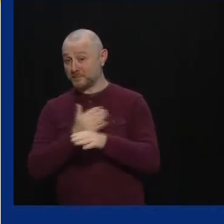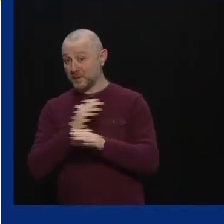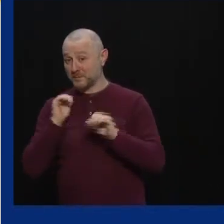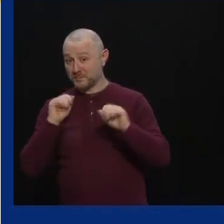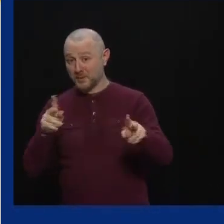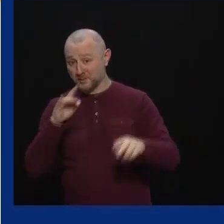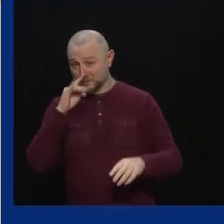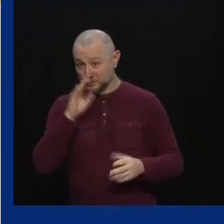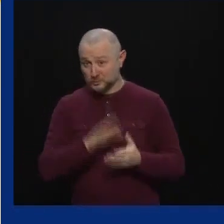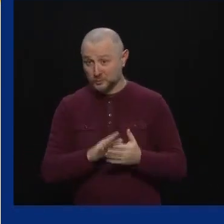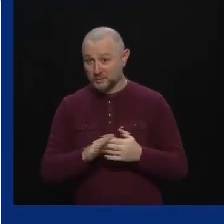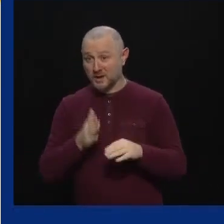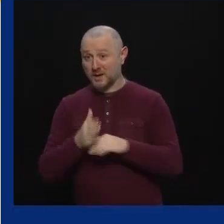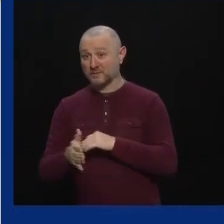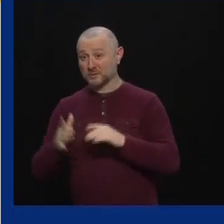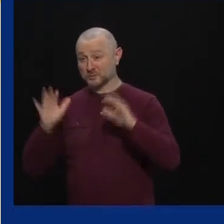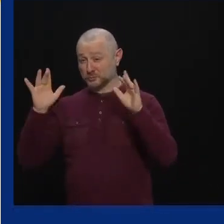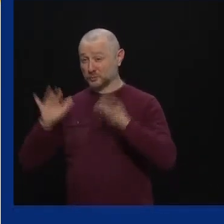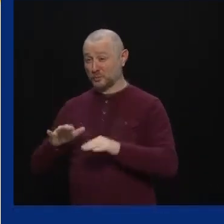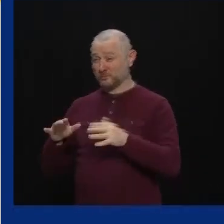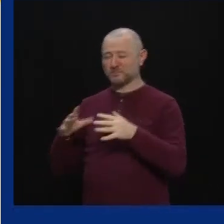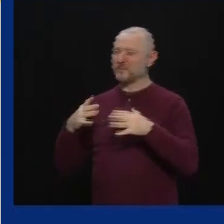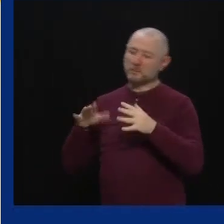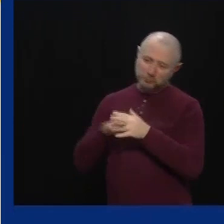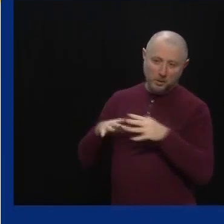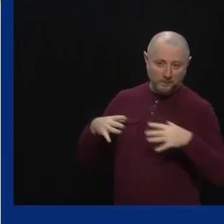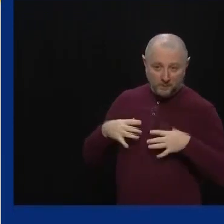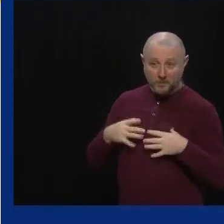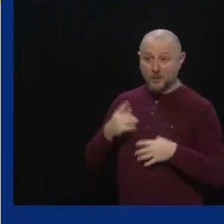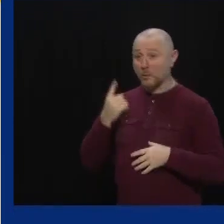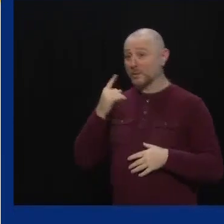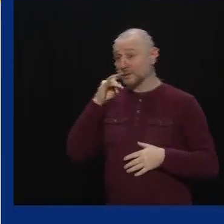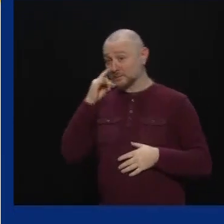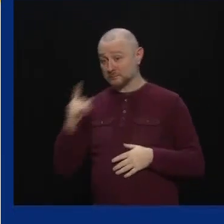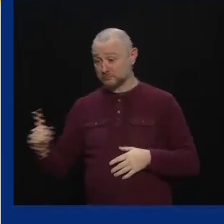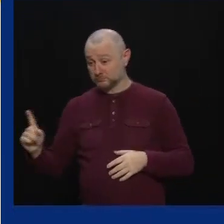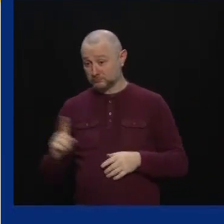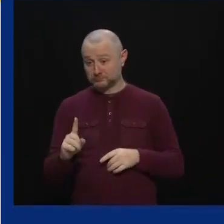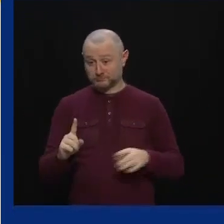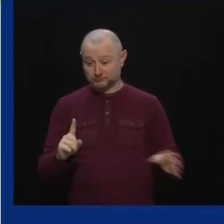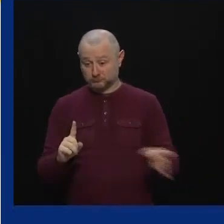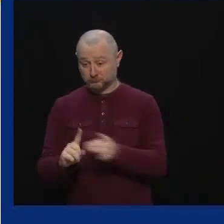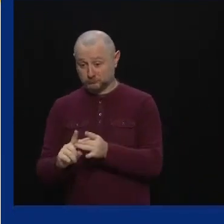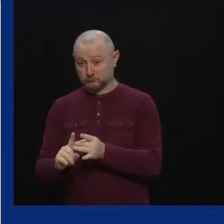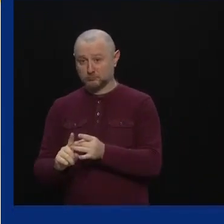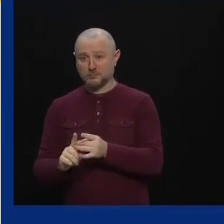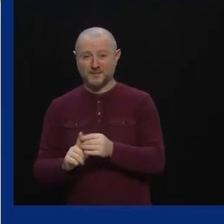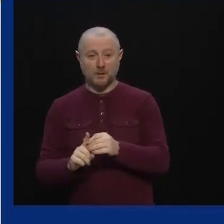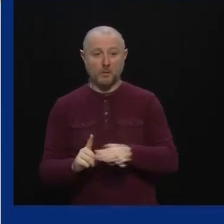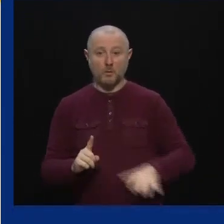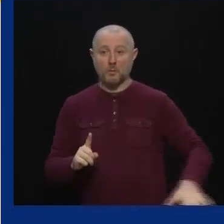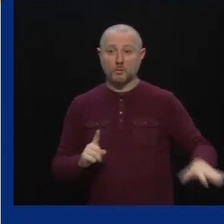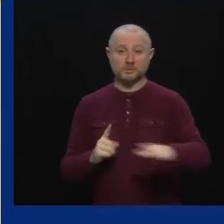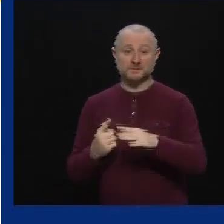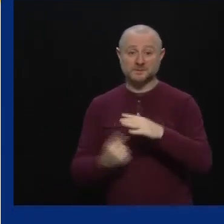SCHOOLS? IT'S ALL PART OF OUR STRATEGY WHICH WAS IMPLEMENTED BEFORE CHILDREN CAME BACK TO SCHOOL AFTER THE WINTER BREAK.